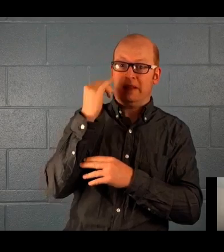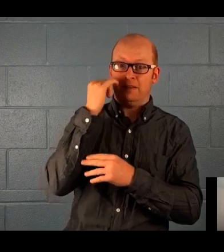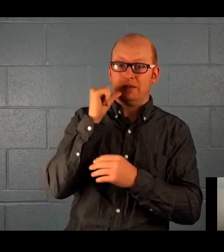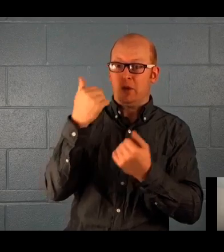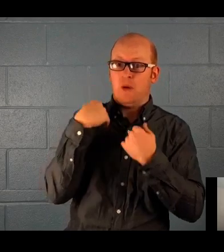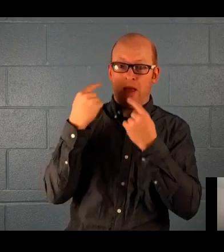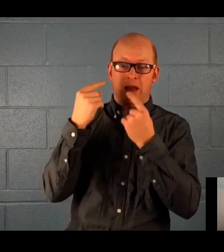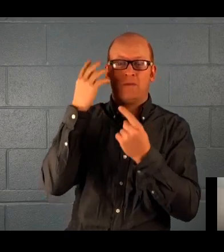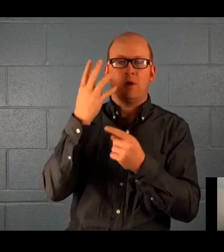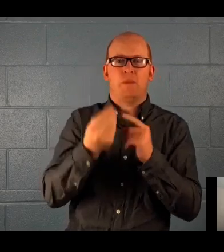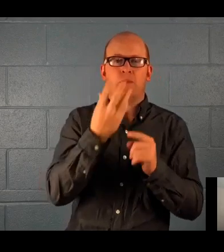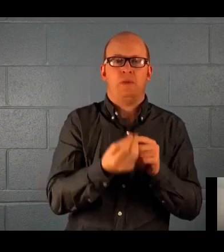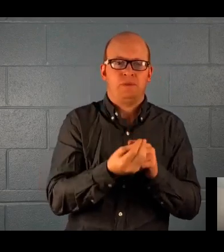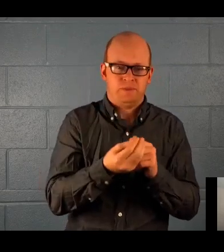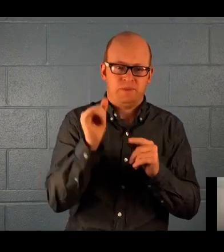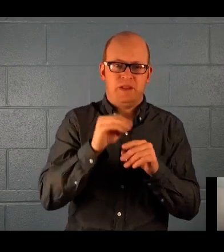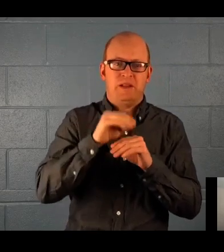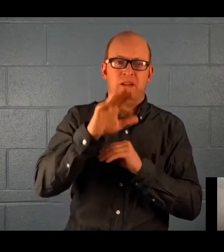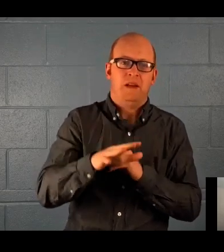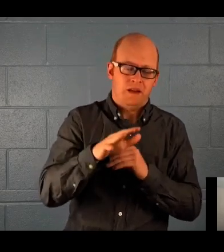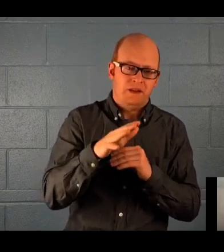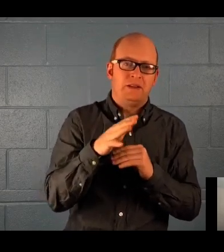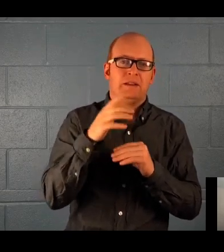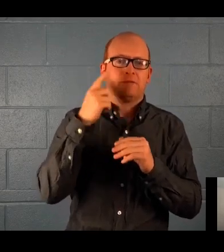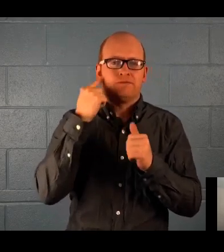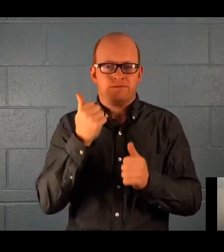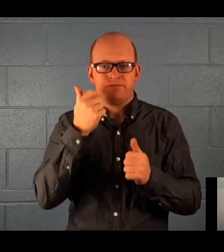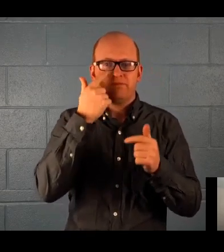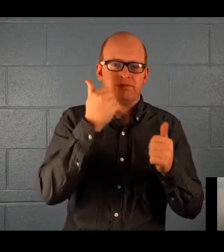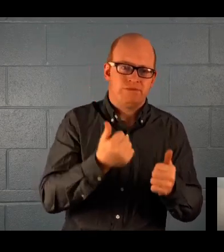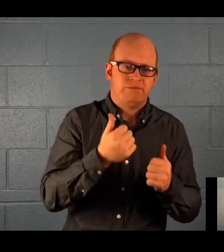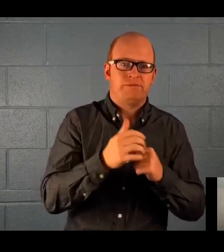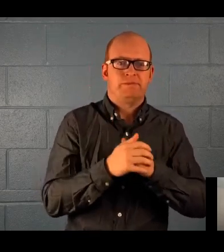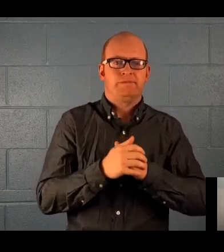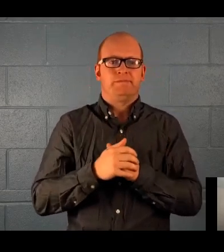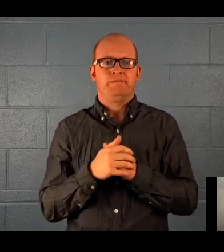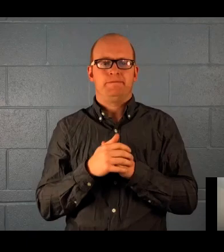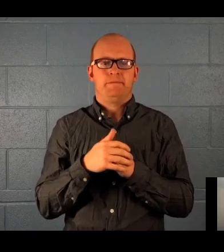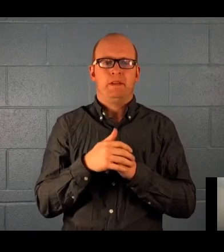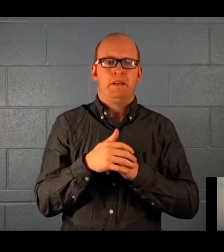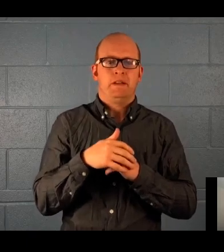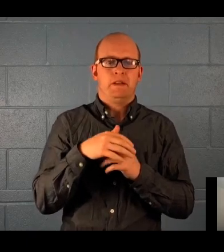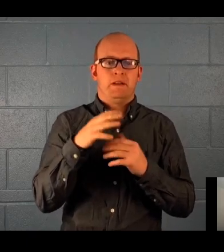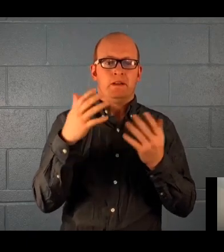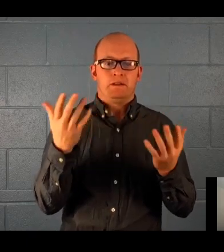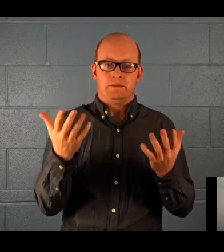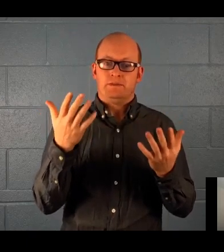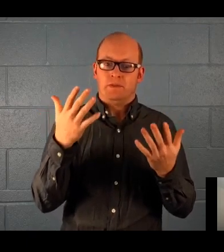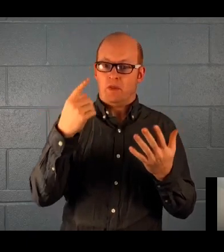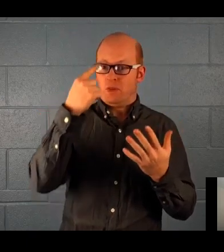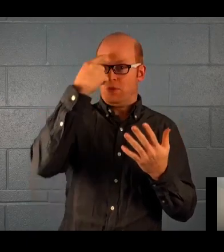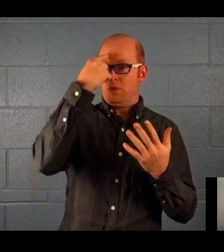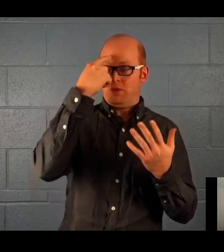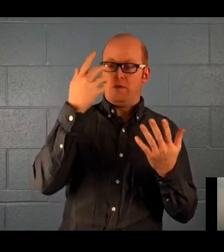can degenerate, and thus a loss of hearing or vision can result.